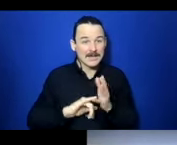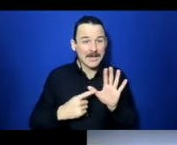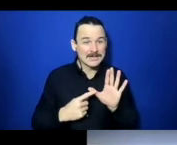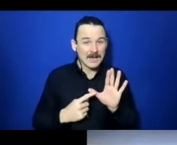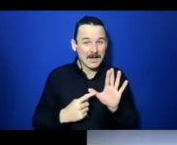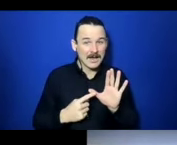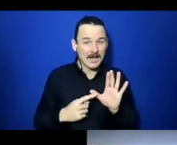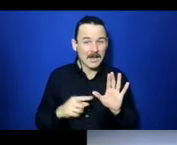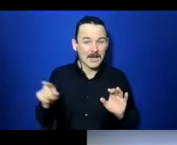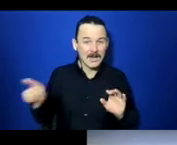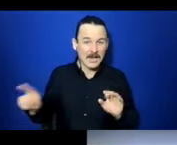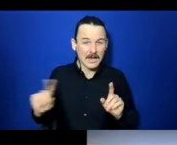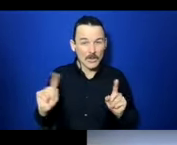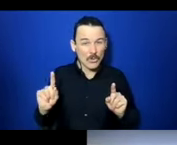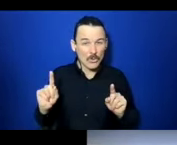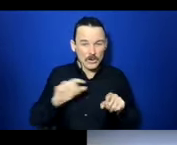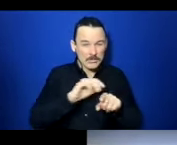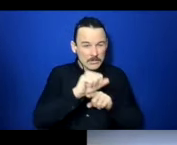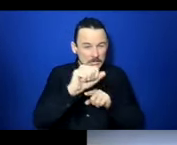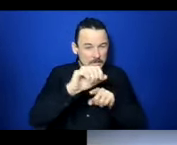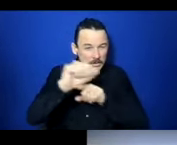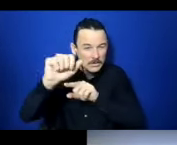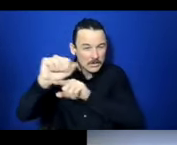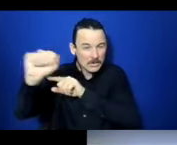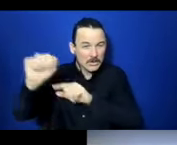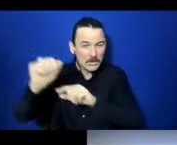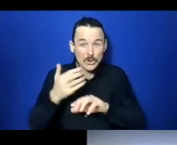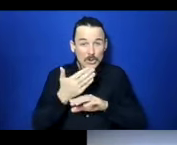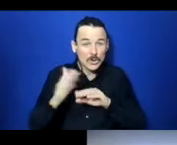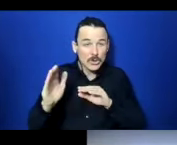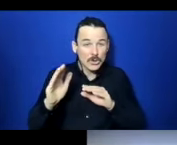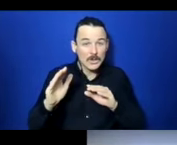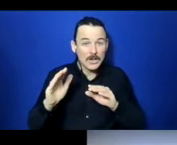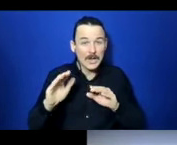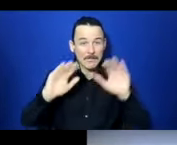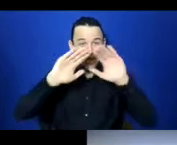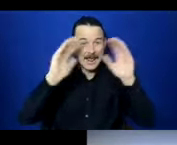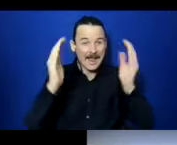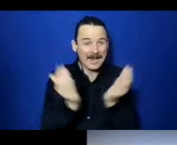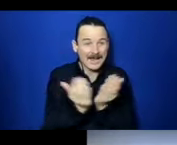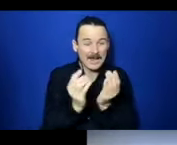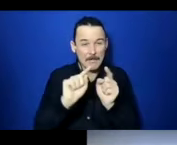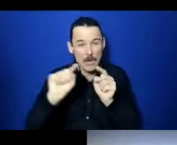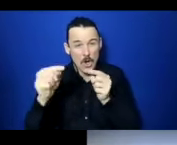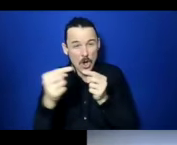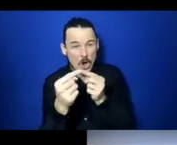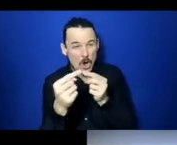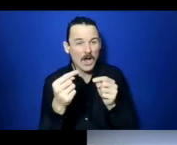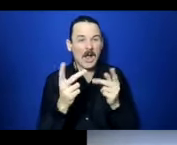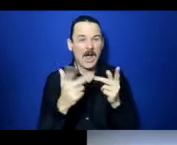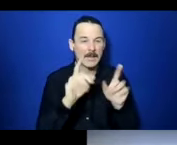in front of new stars, by listening to sound waves. So I think we also need to think about it